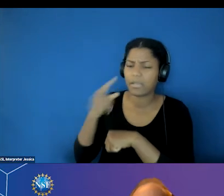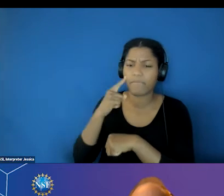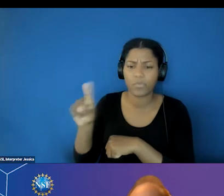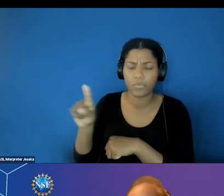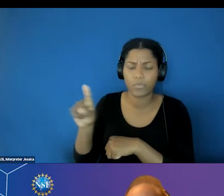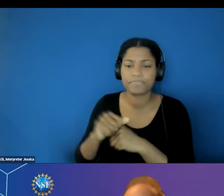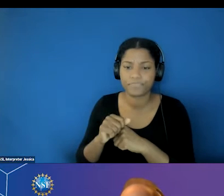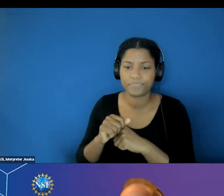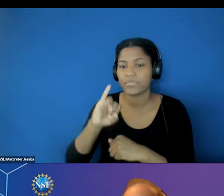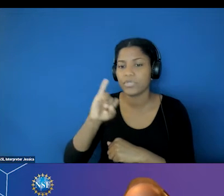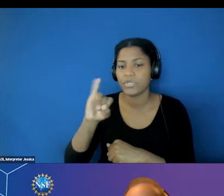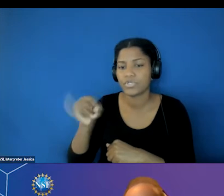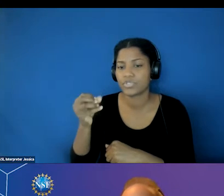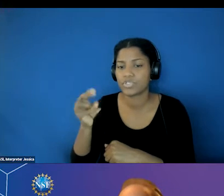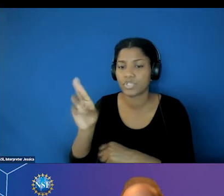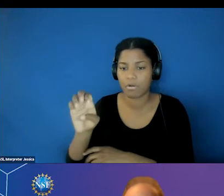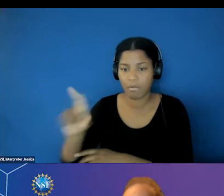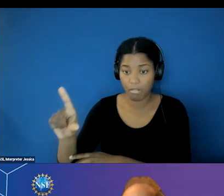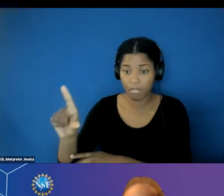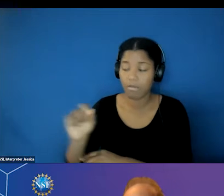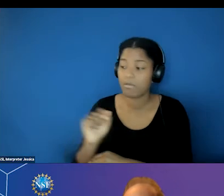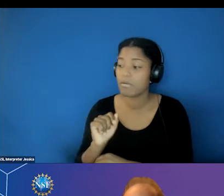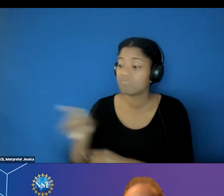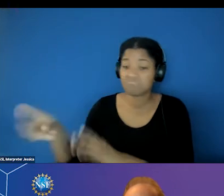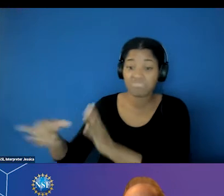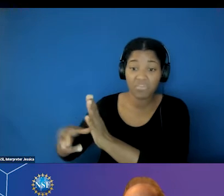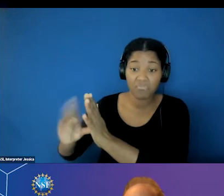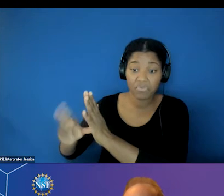And if it's, reviewed well by the,